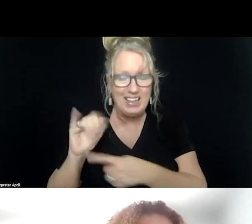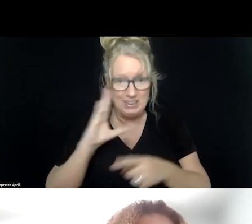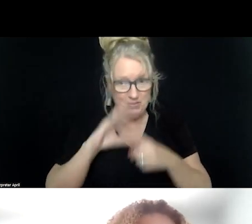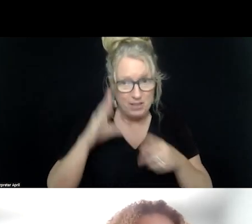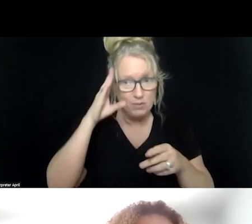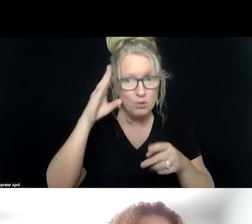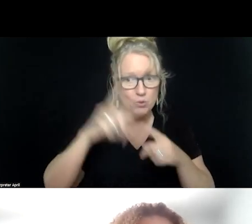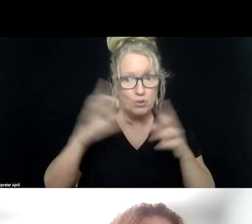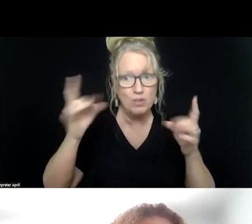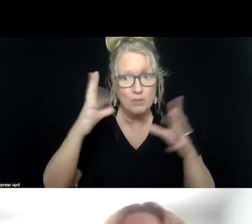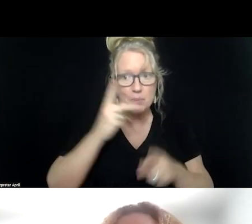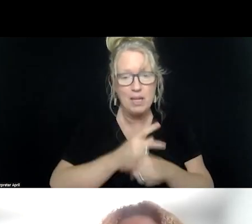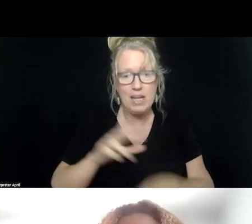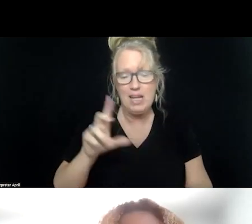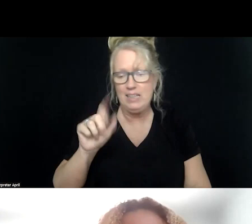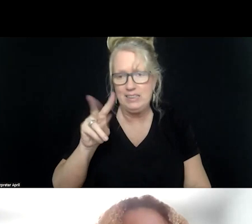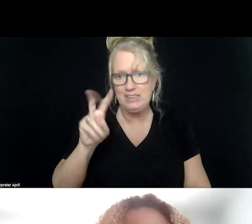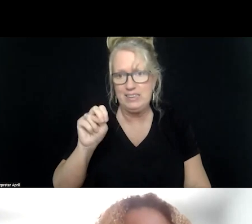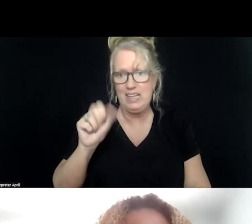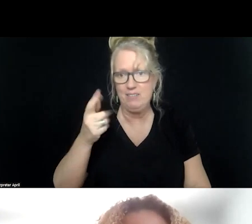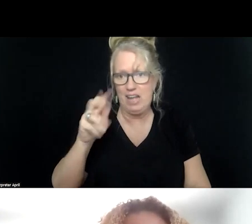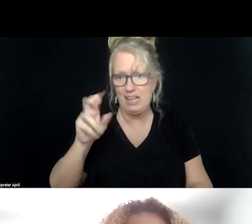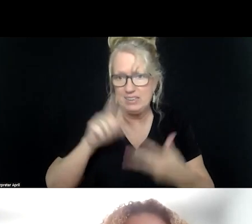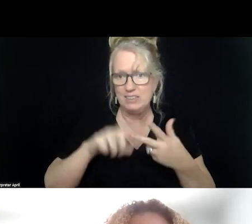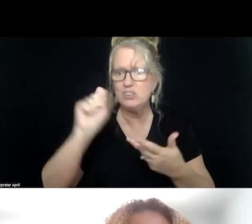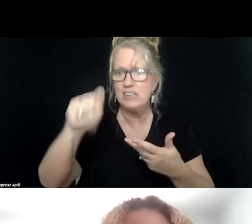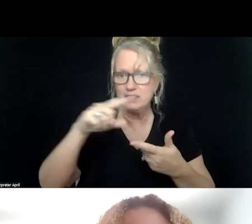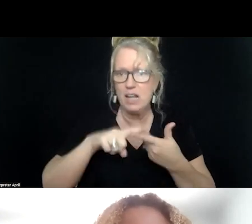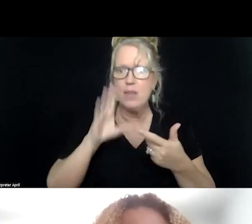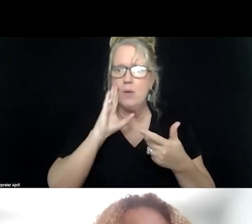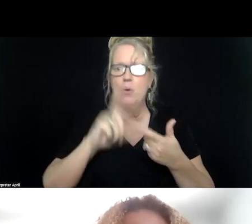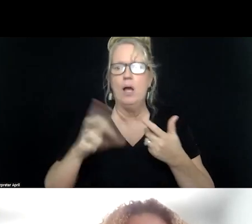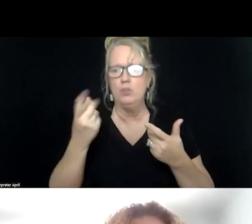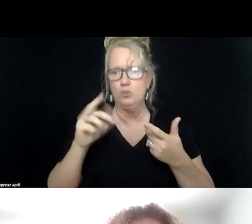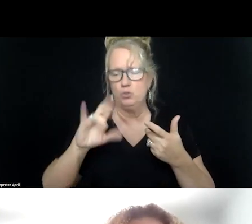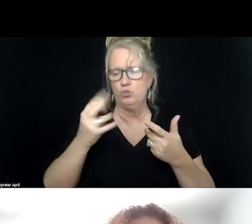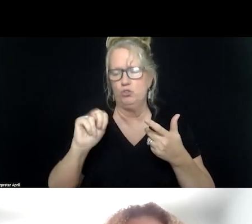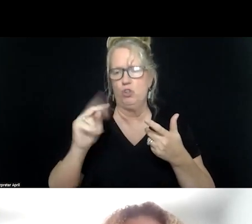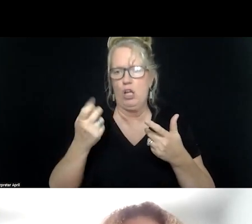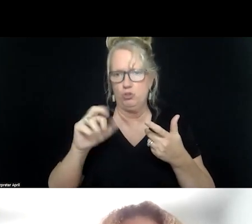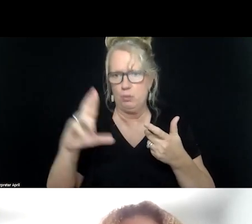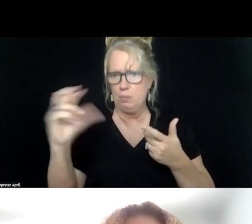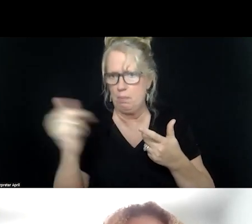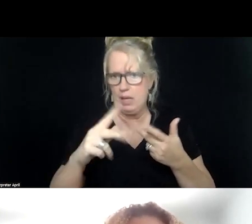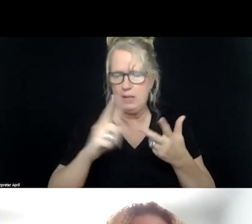WE HAVE DAVE ATKINS TAKING THE YES POSITION AND DOCTOR DRAPER TAKING THE NO POSITION.